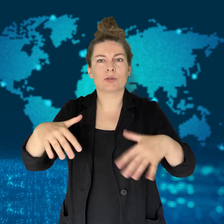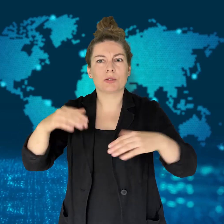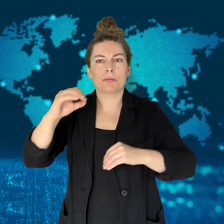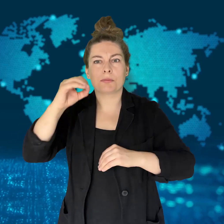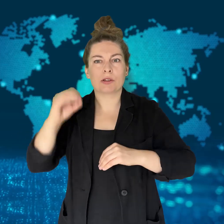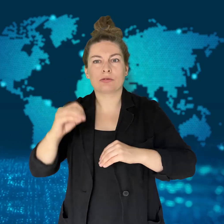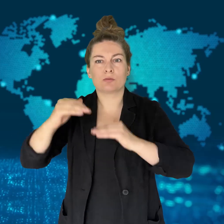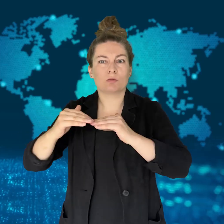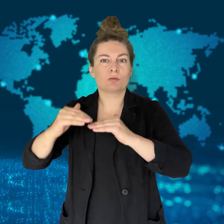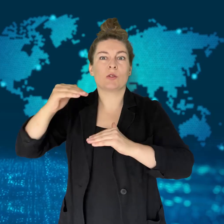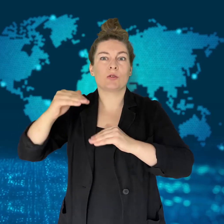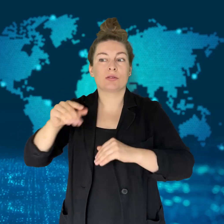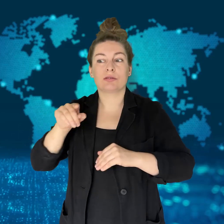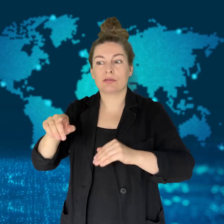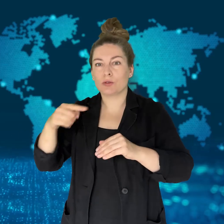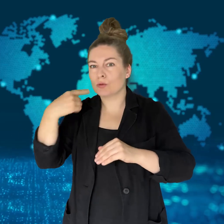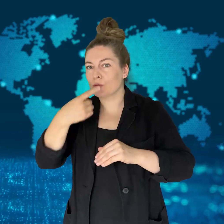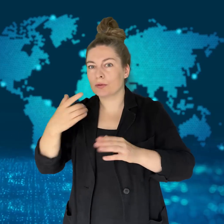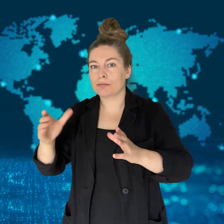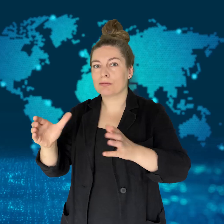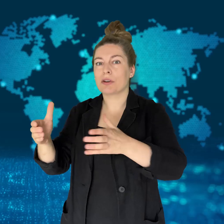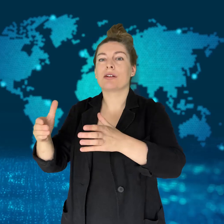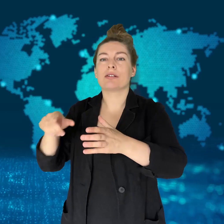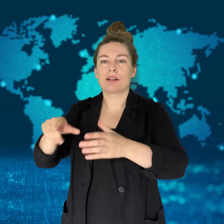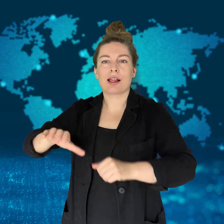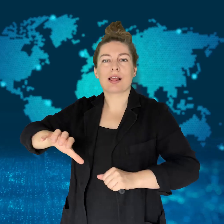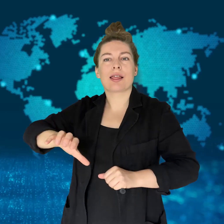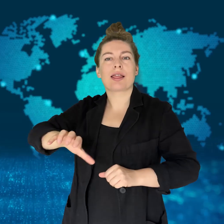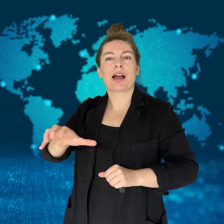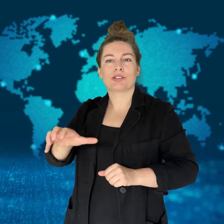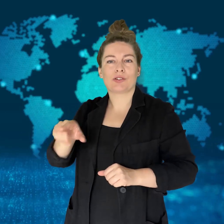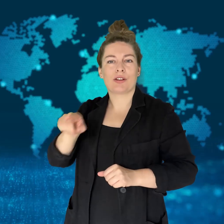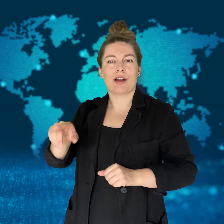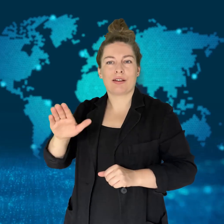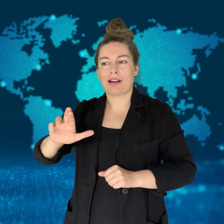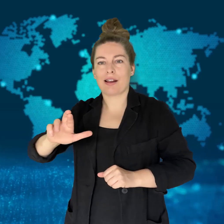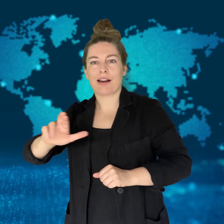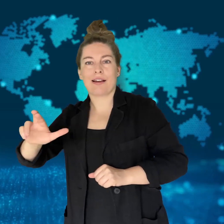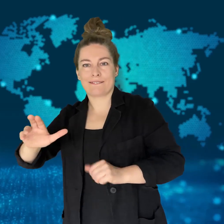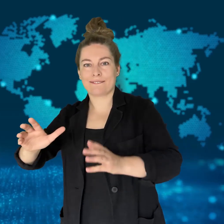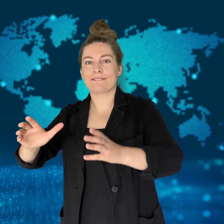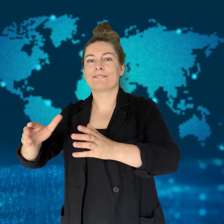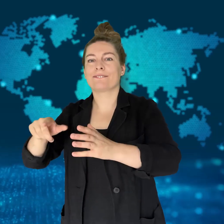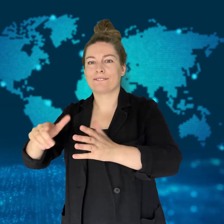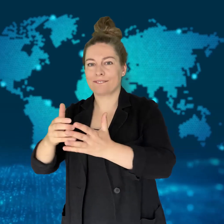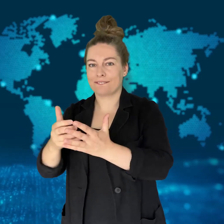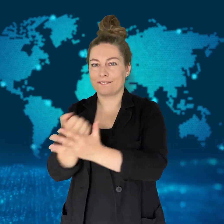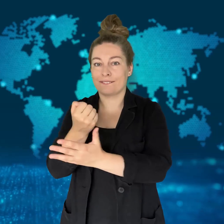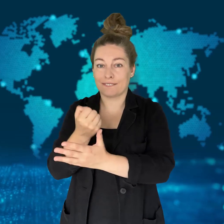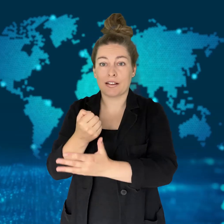the far-right National Rally a strong lead in the country's first-round vote.